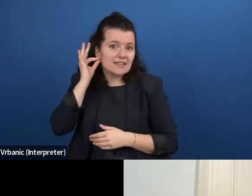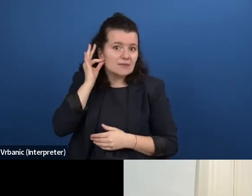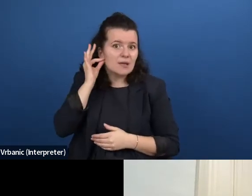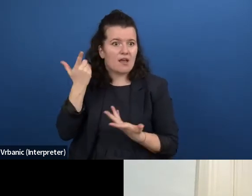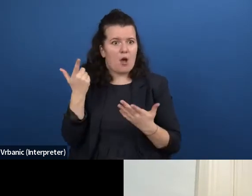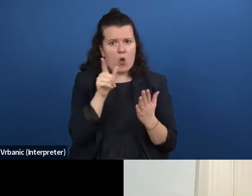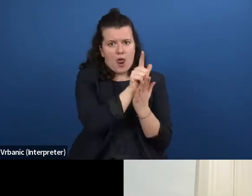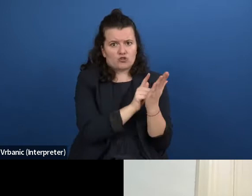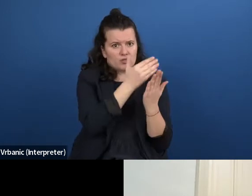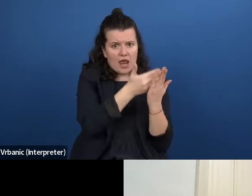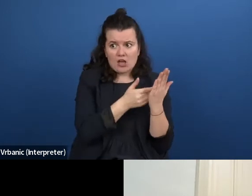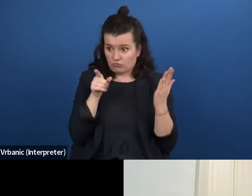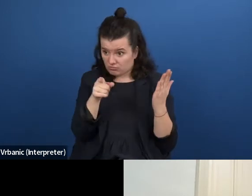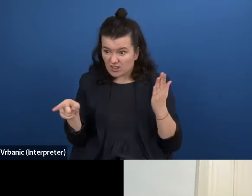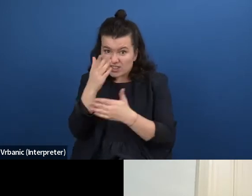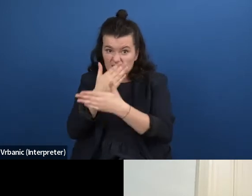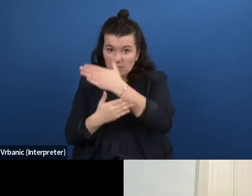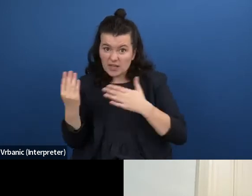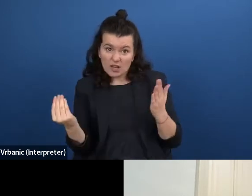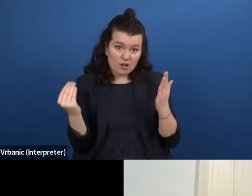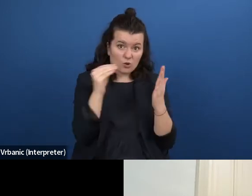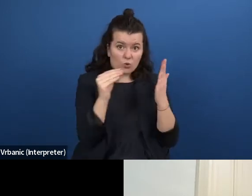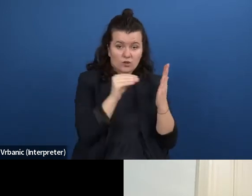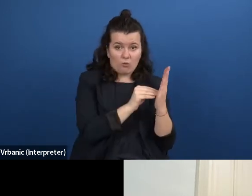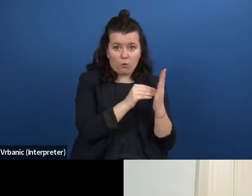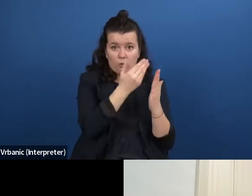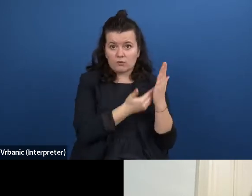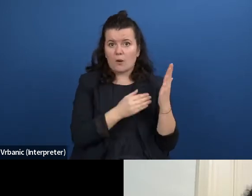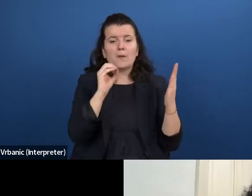This includes documents adopted at the international level.